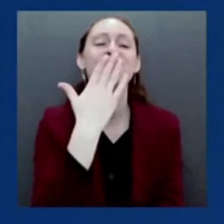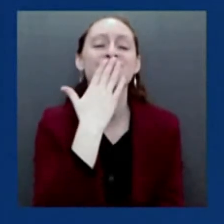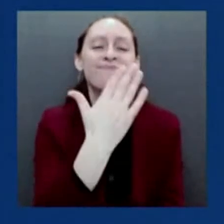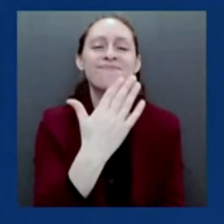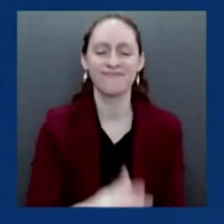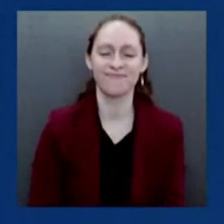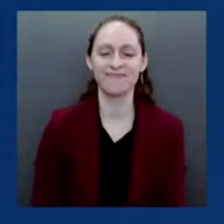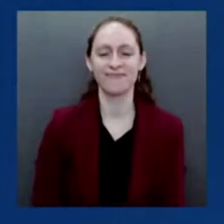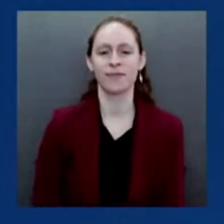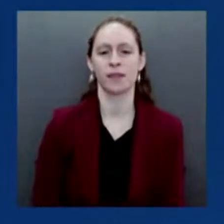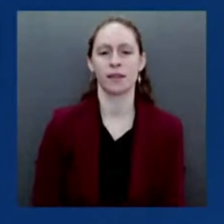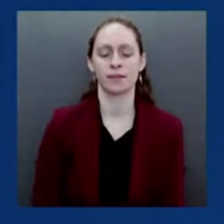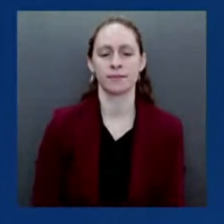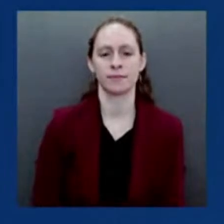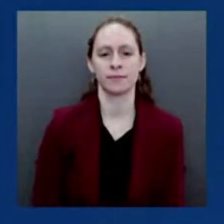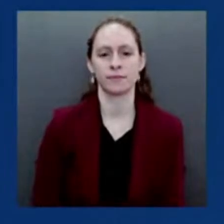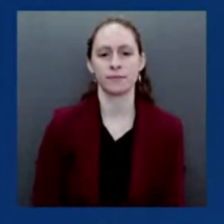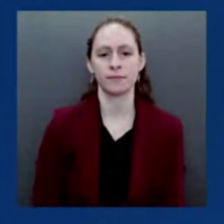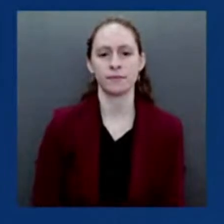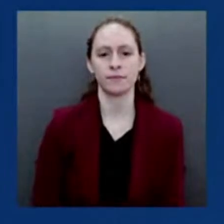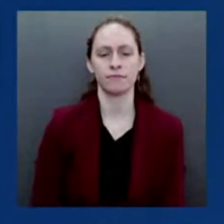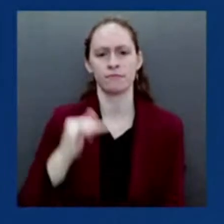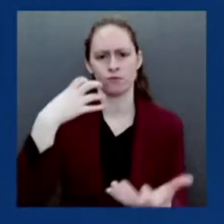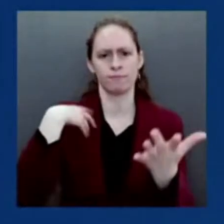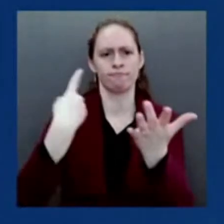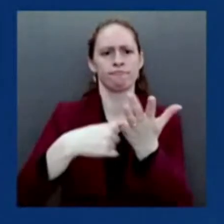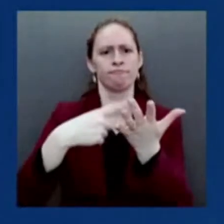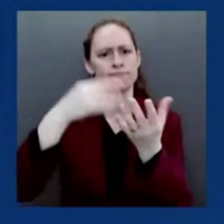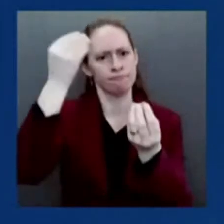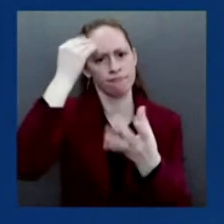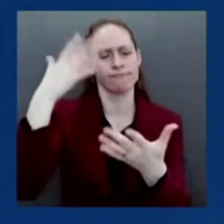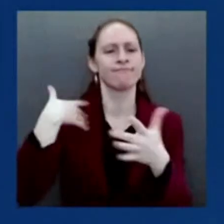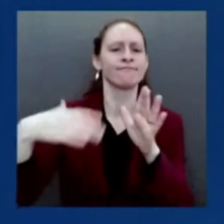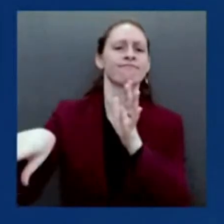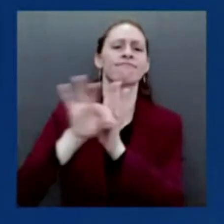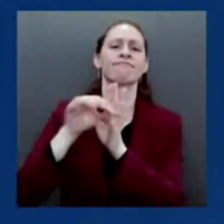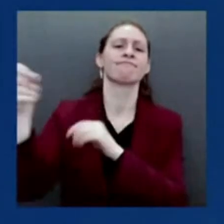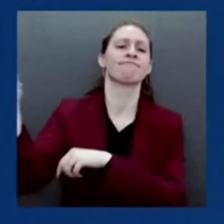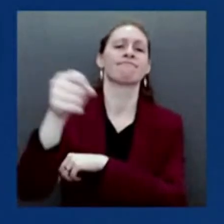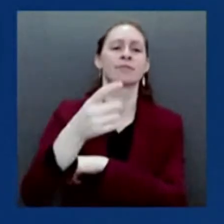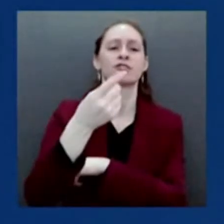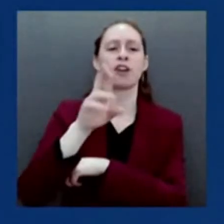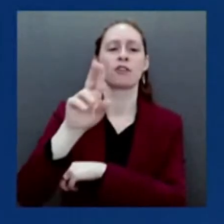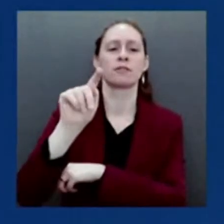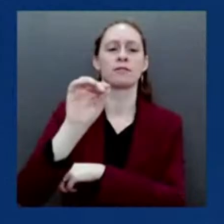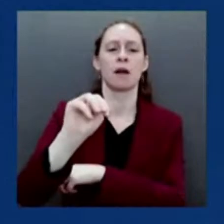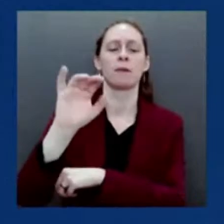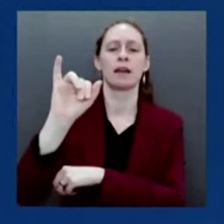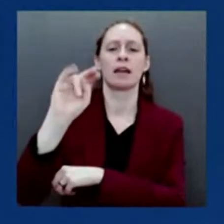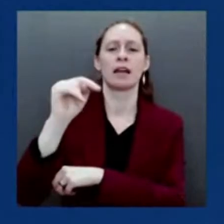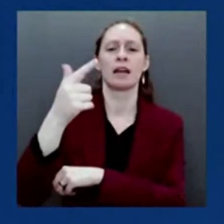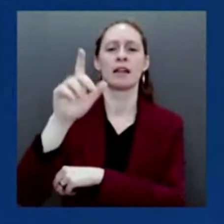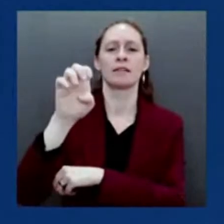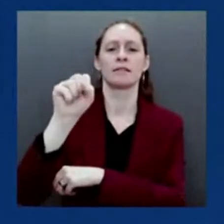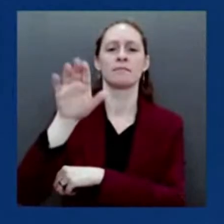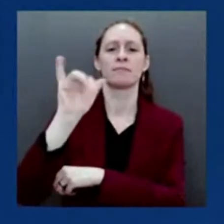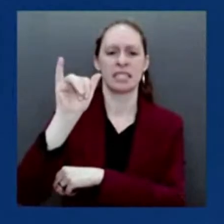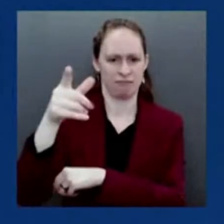OPEN IT UP TO Q&A, WE HAVE A PERSONNEL UPDATE, TOM INGLESBY,